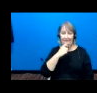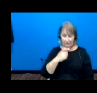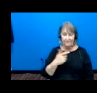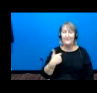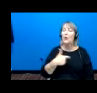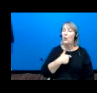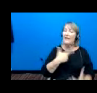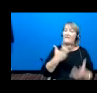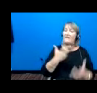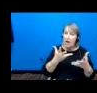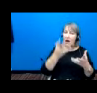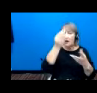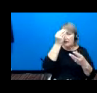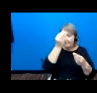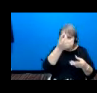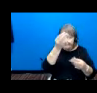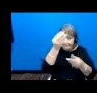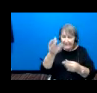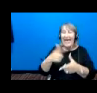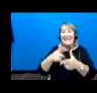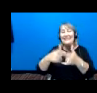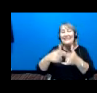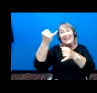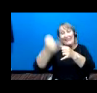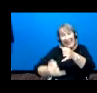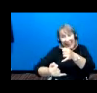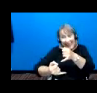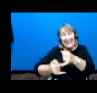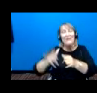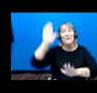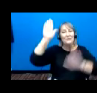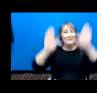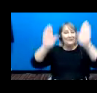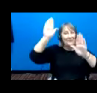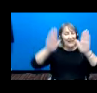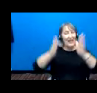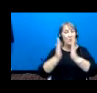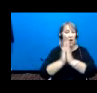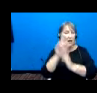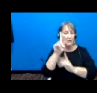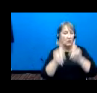because we want to allow for plenty of time at the end for Q&A, and we'll also be working on microphones